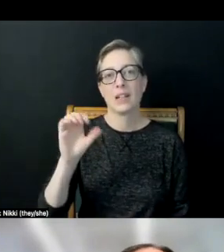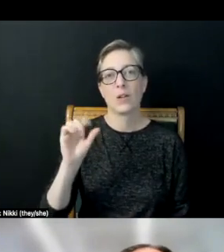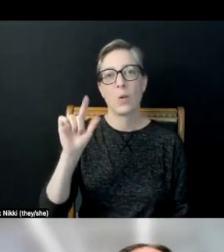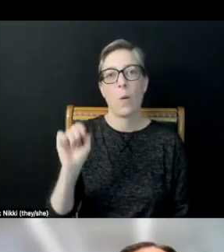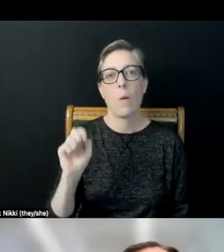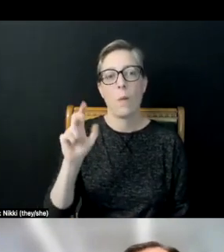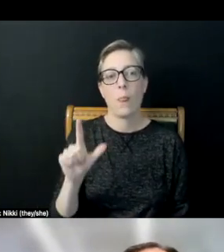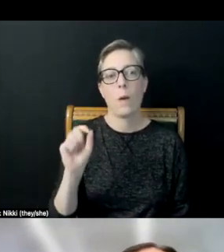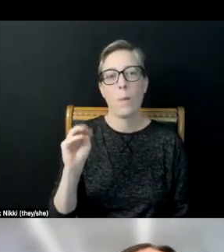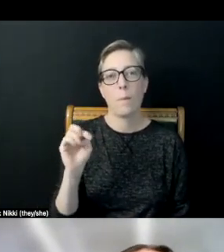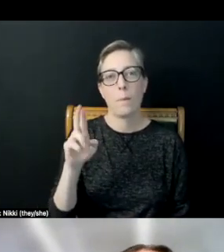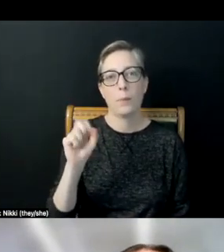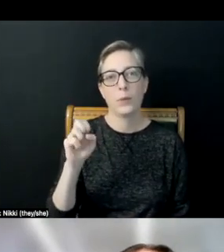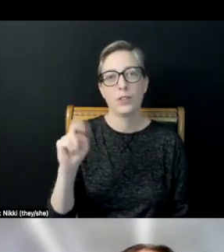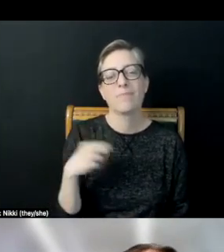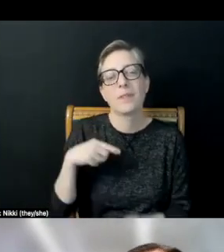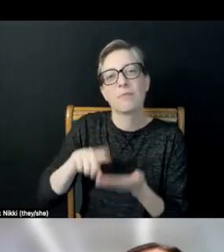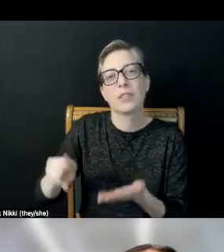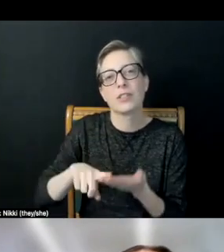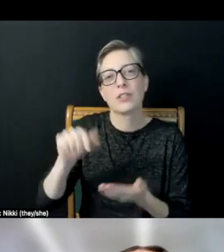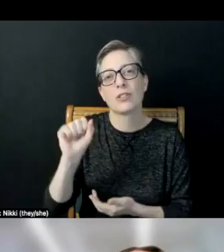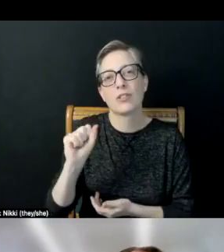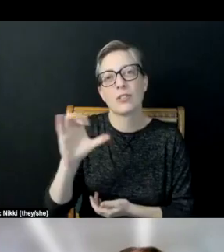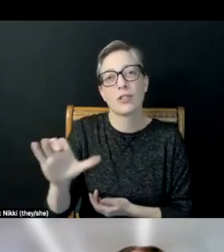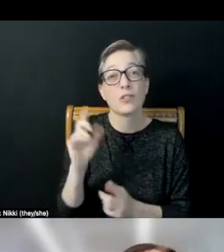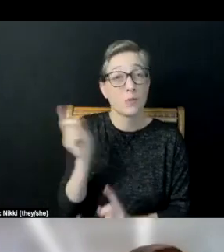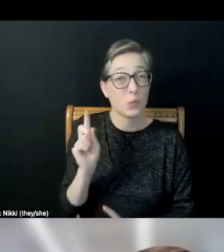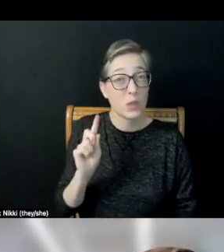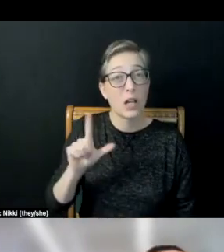the Lurie Institute for Disability Policy at Brandeis.